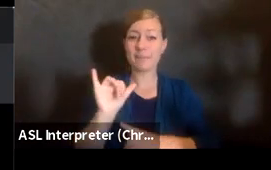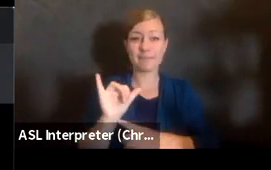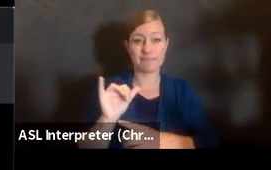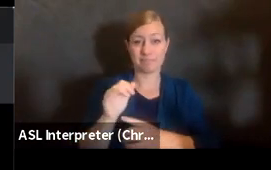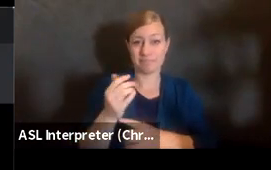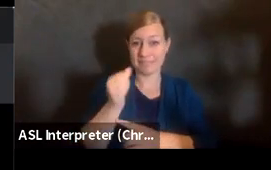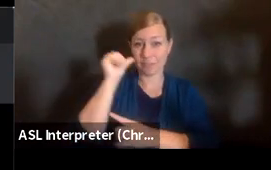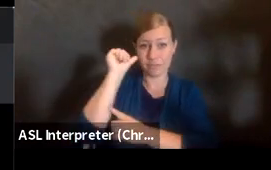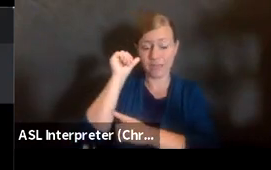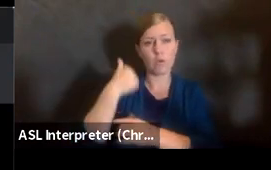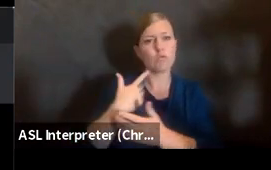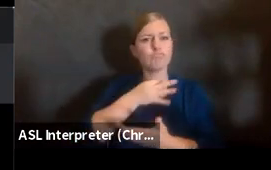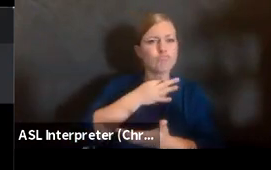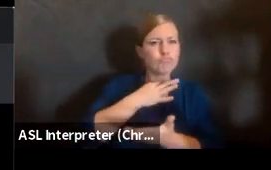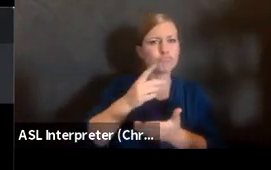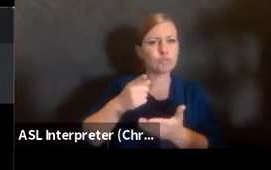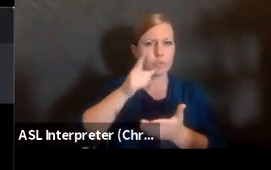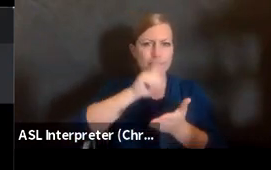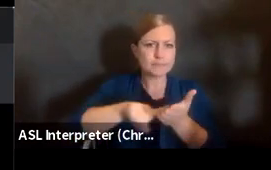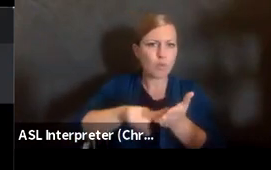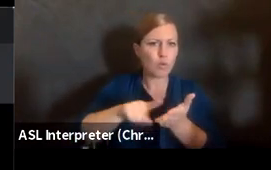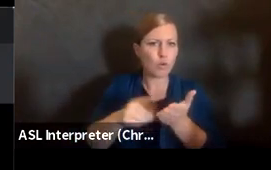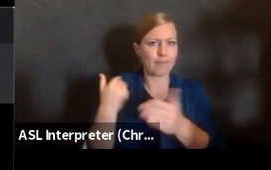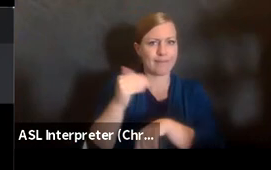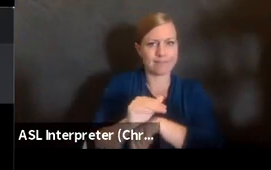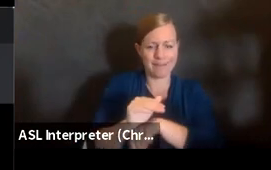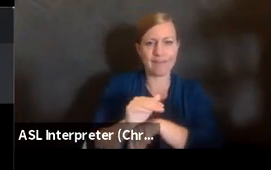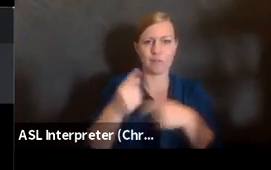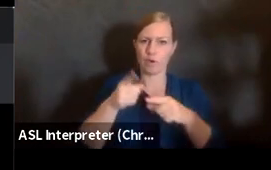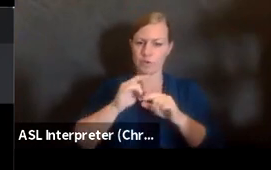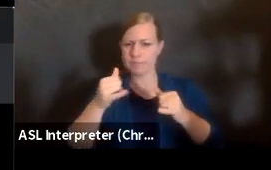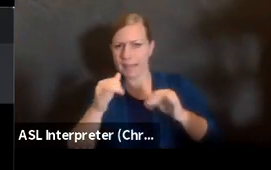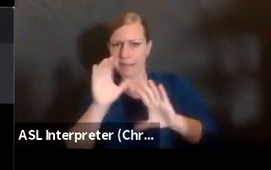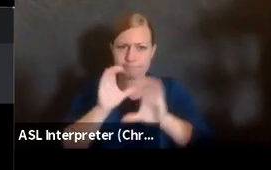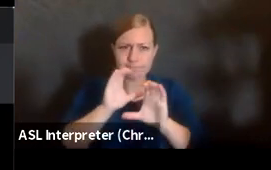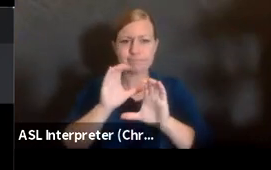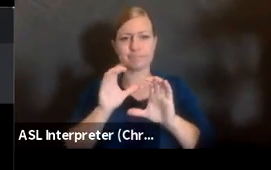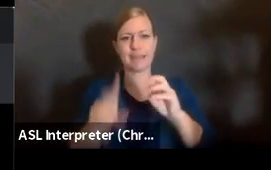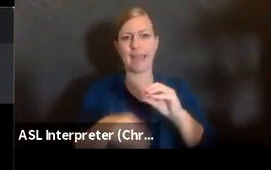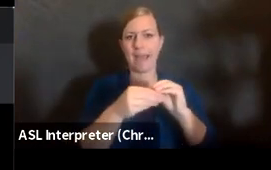ESD 113 - Andrew Hickman: what you explored last night in your exploration with adding content and organizing structure.